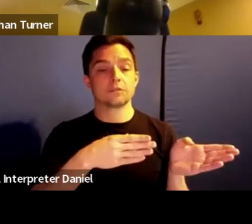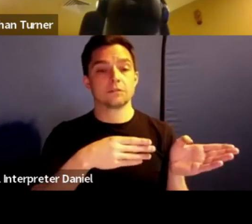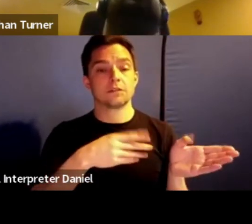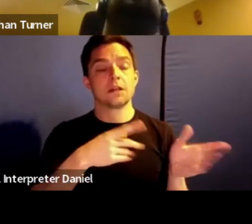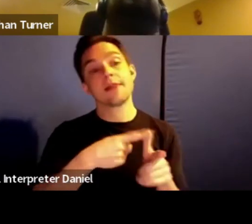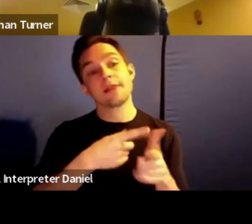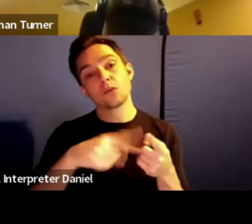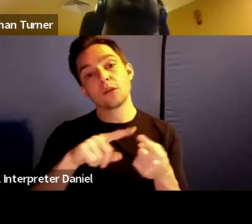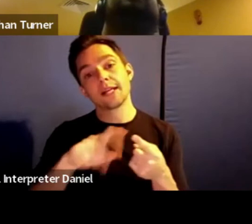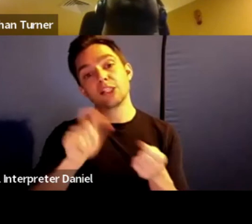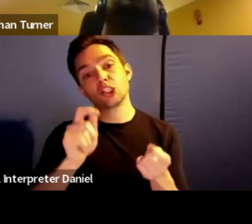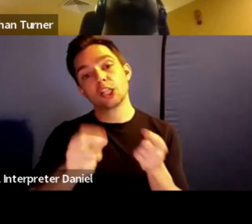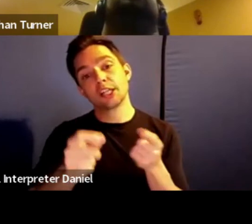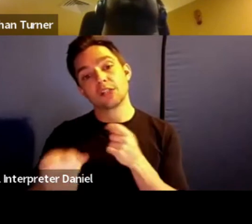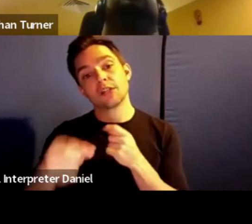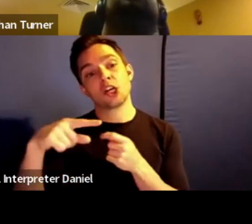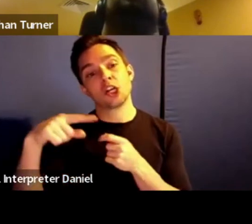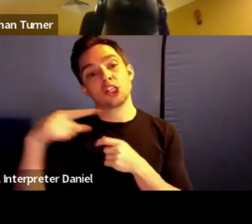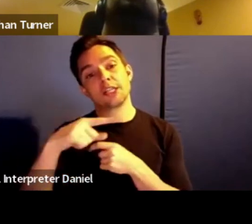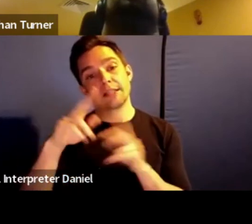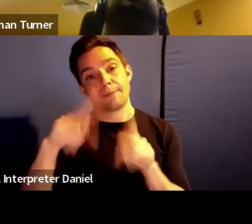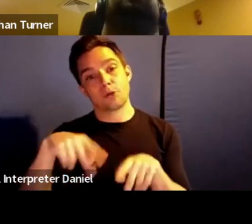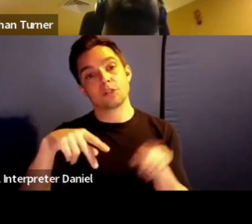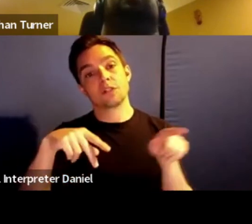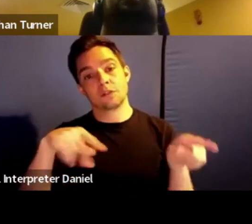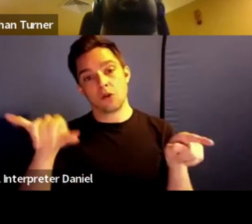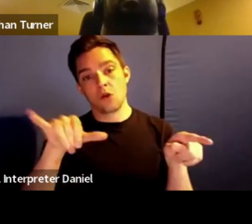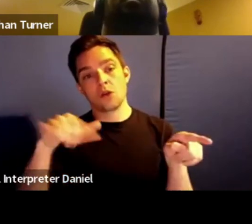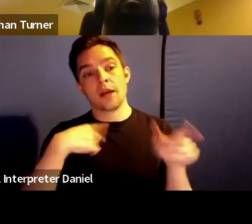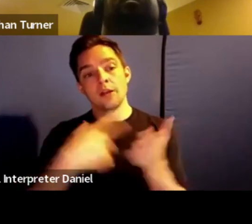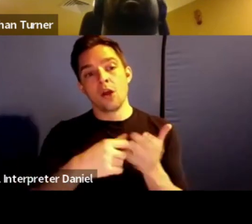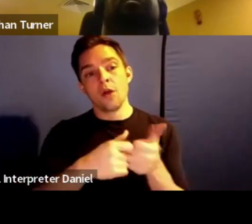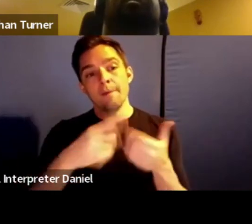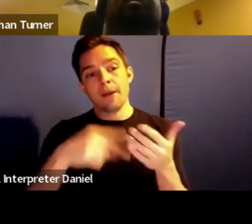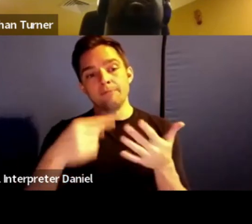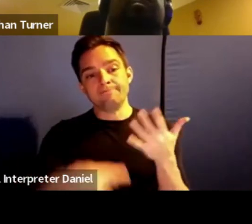need changes, she's the person also that I talked to about that. And then she can write up